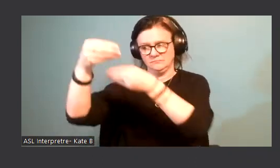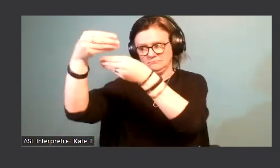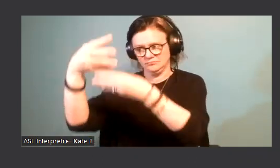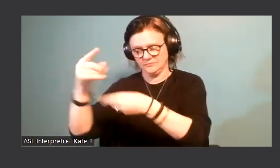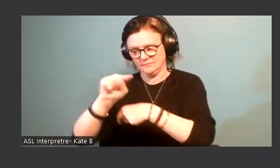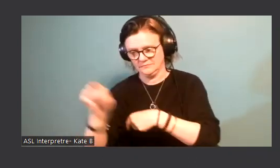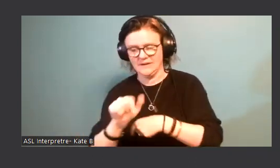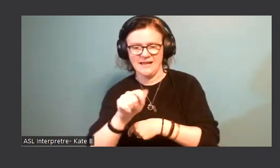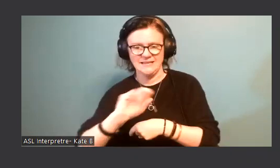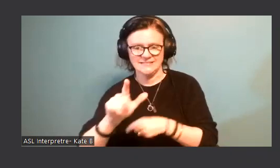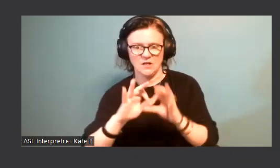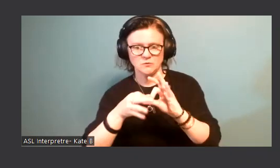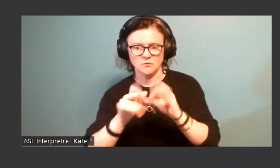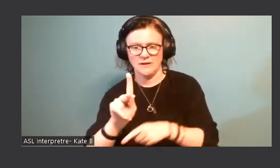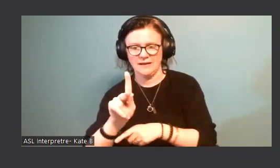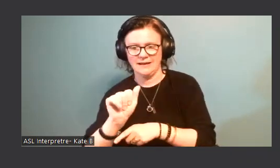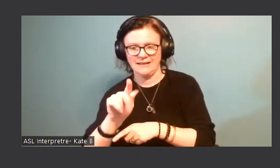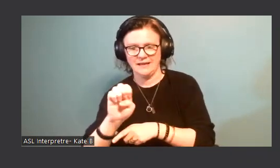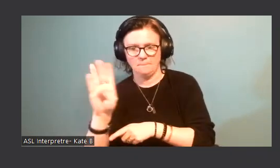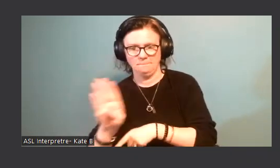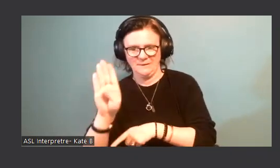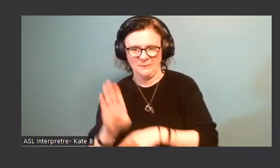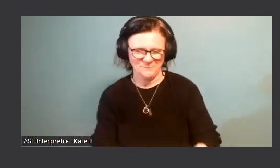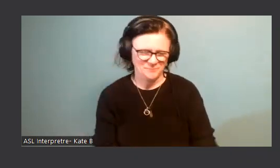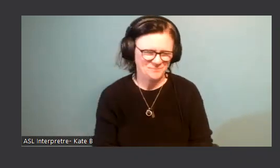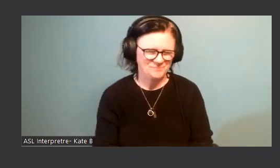interpreter today, their feed is spotlighted, you should